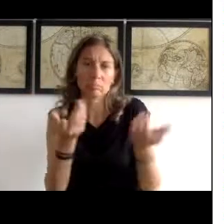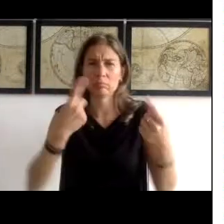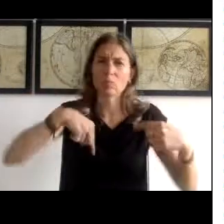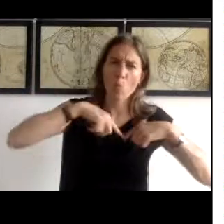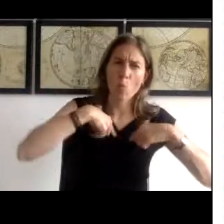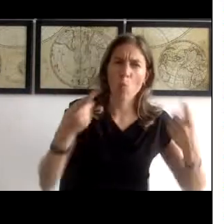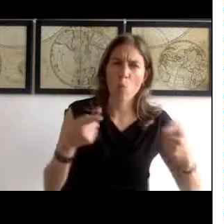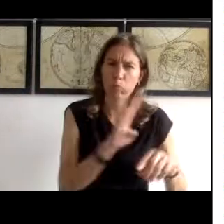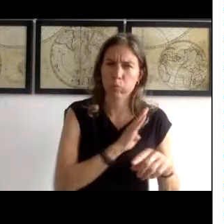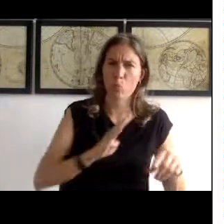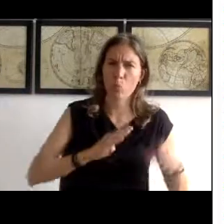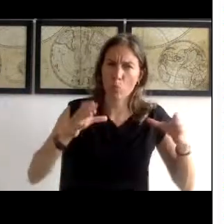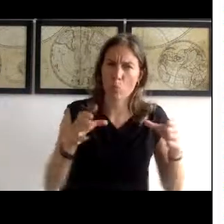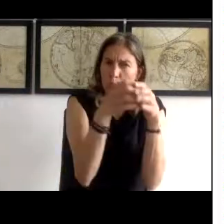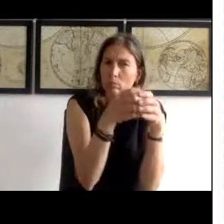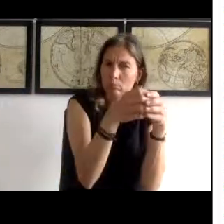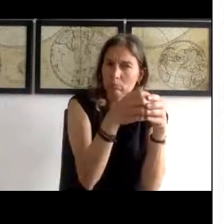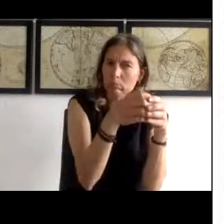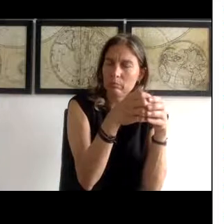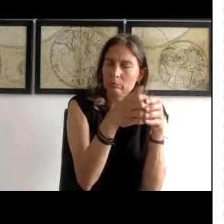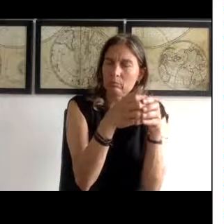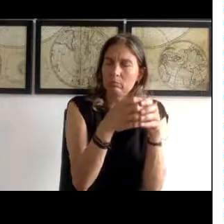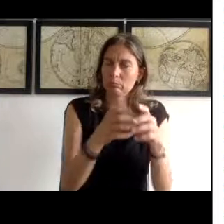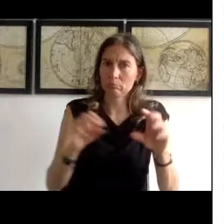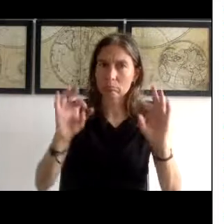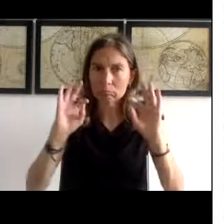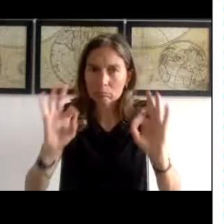This service was also responsible for solving other needs